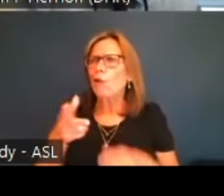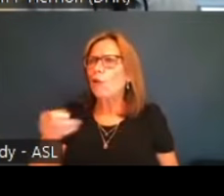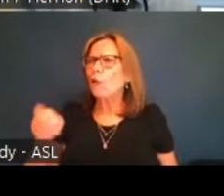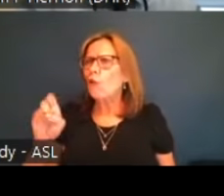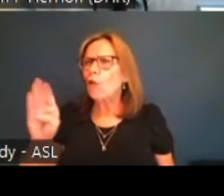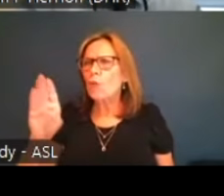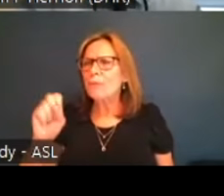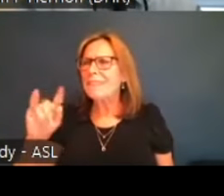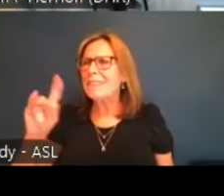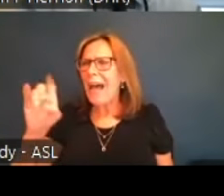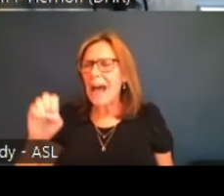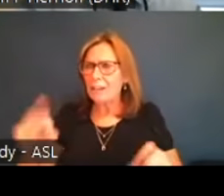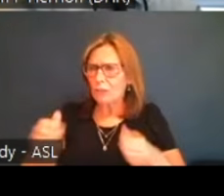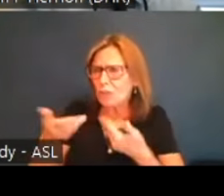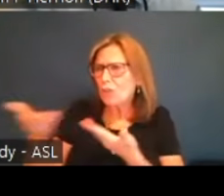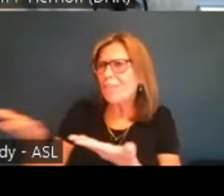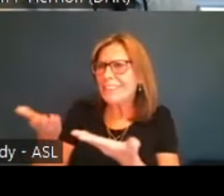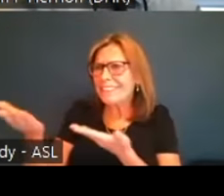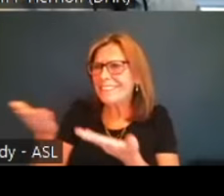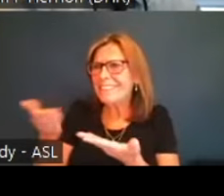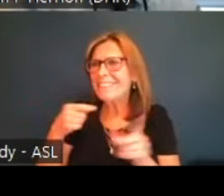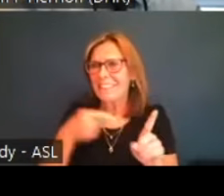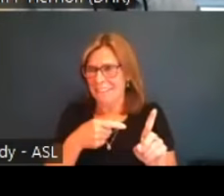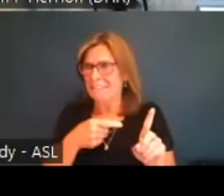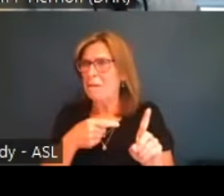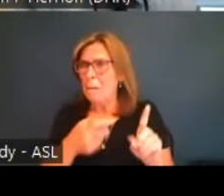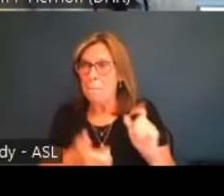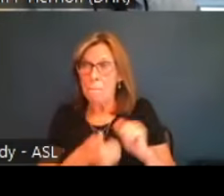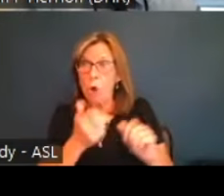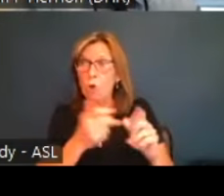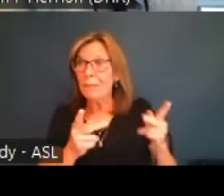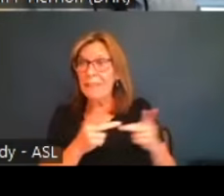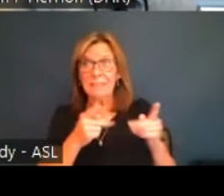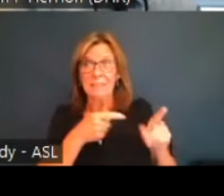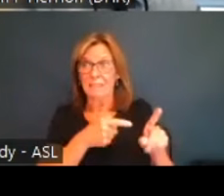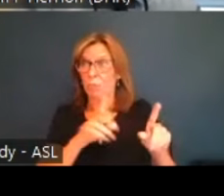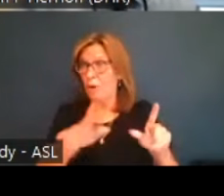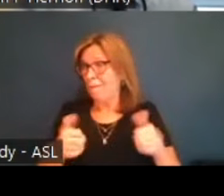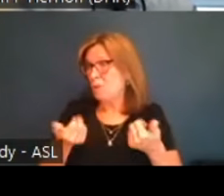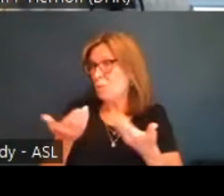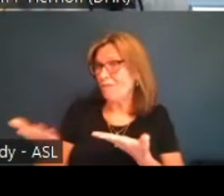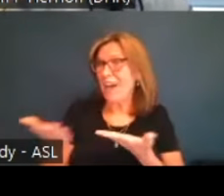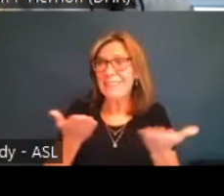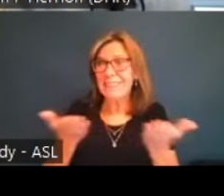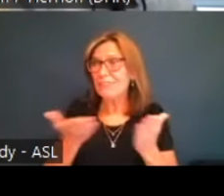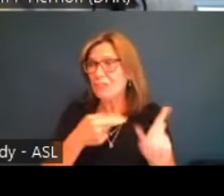business, Others don't, But if you have a need for home delivery or provision of curbside service because of a